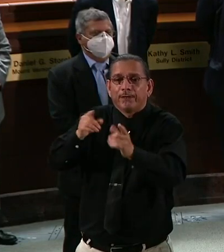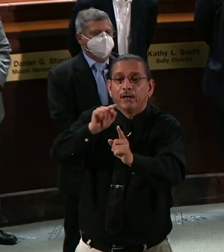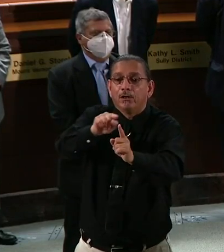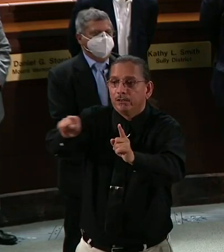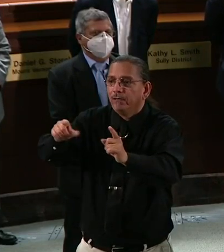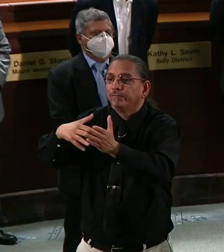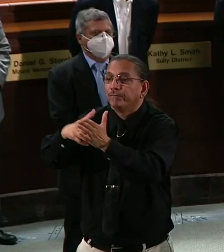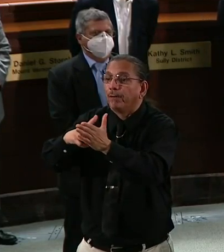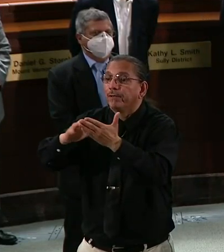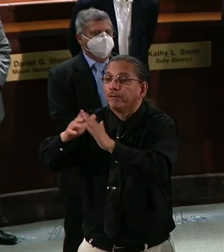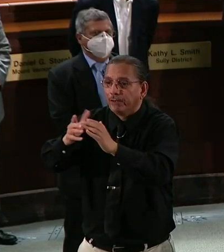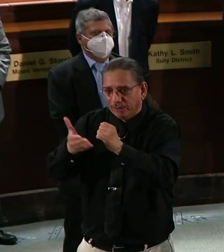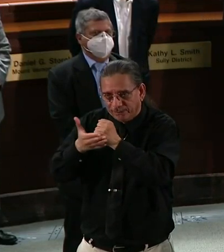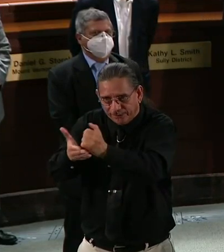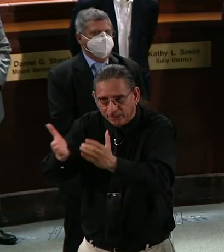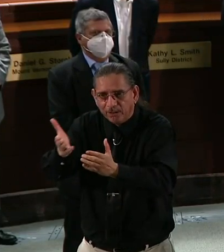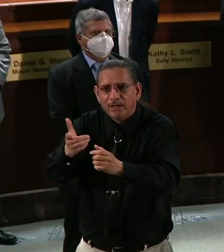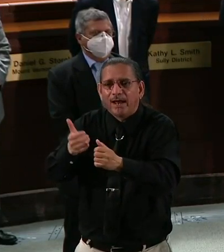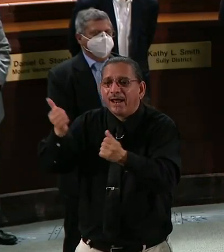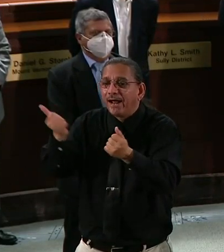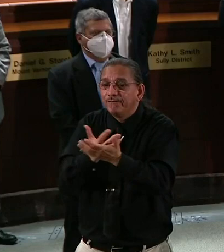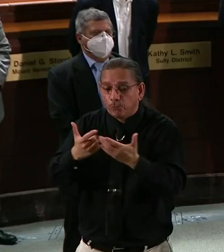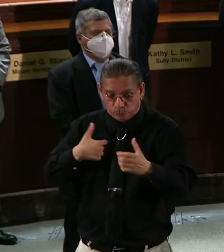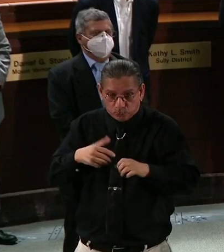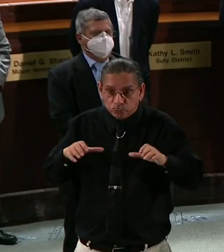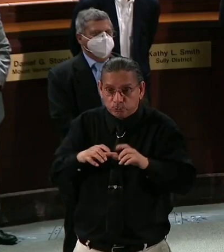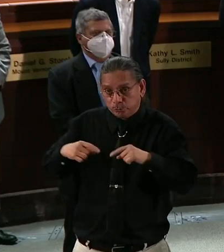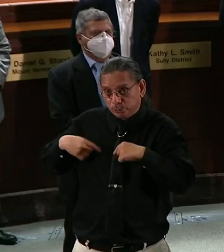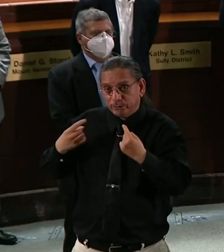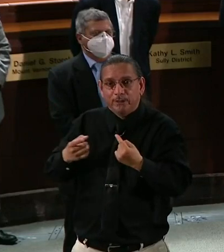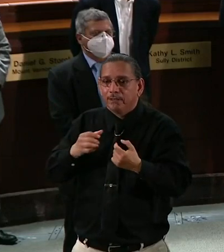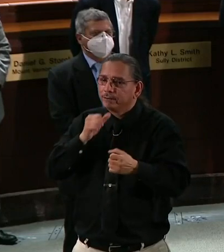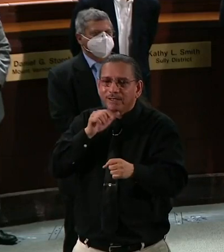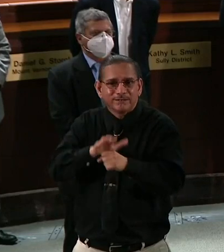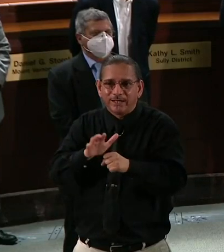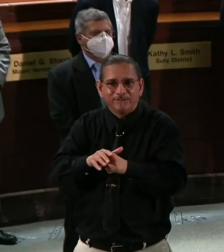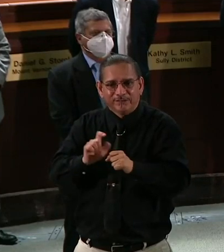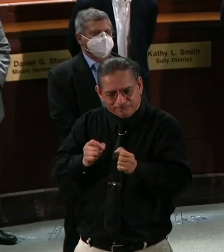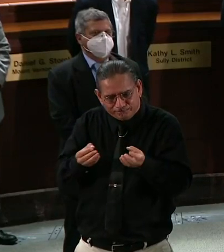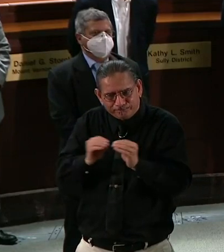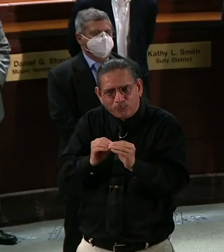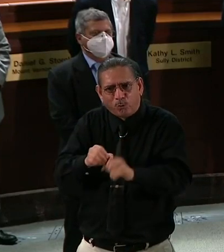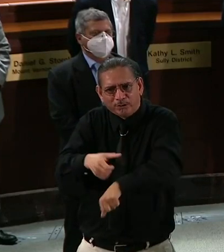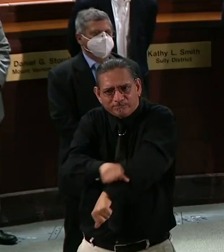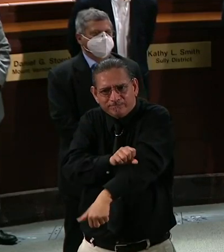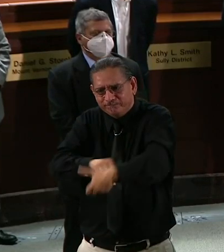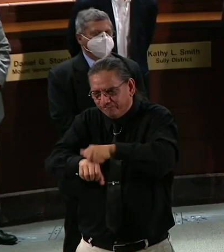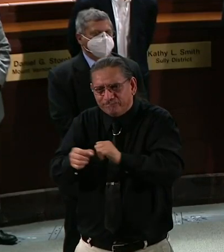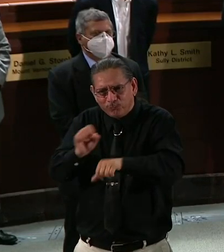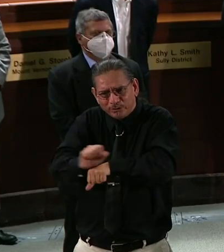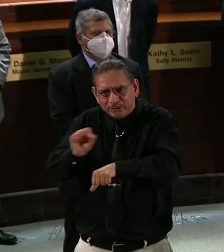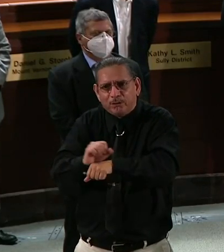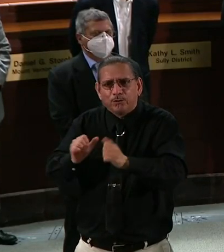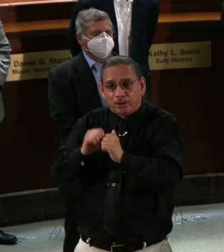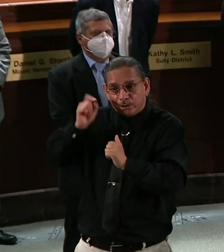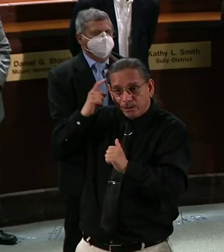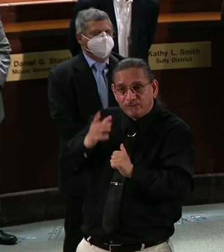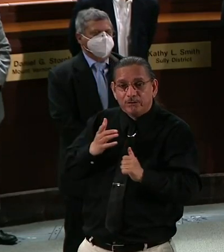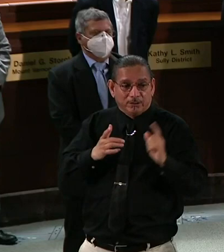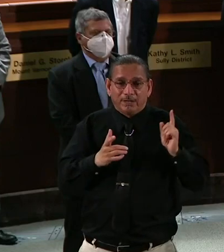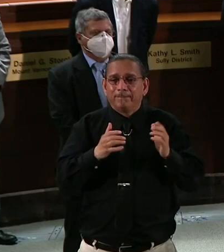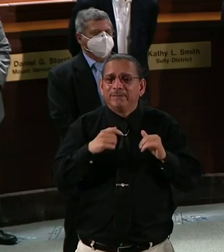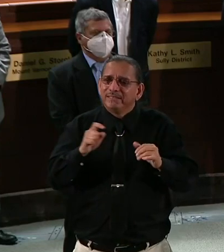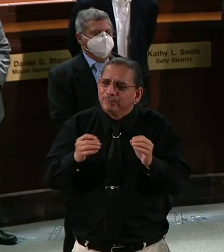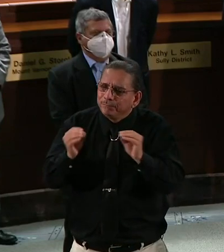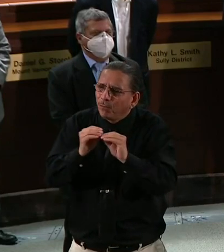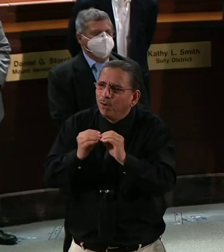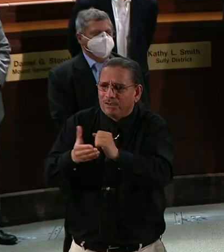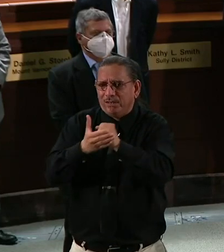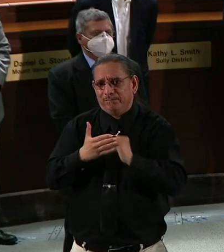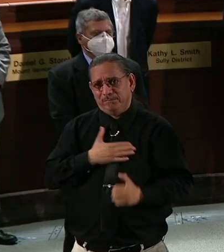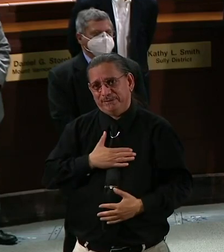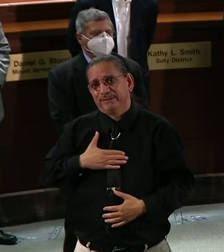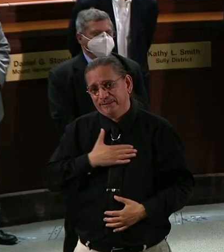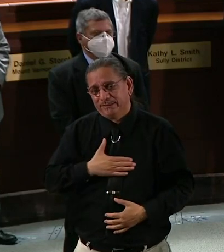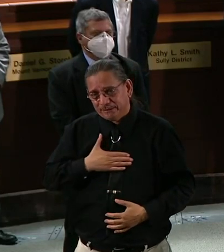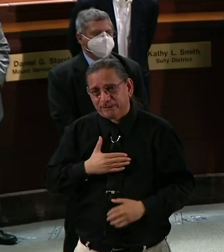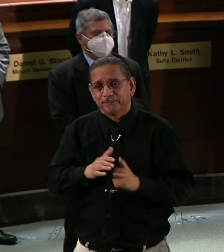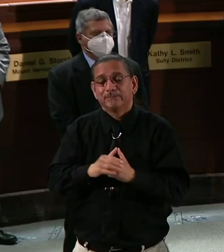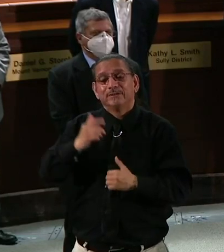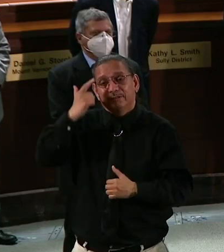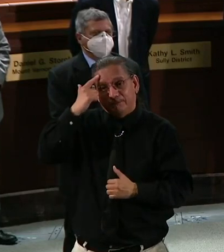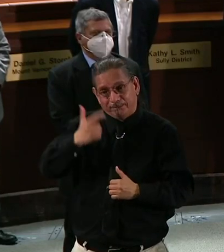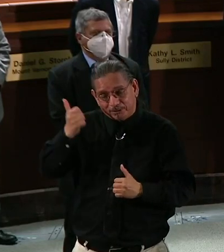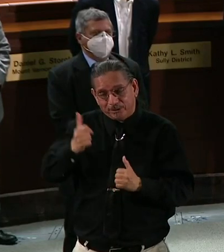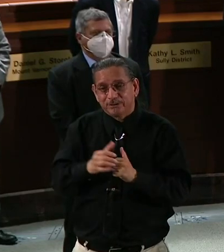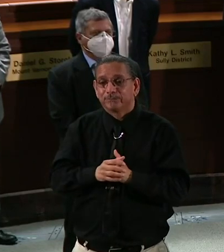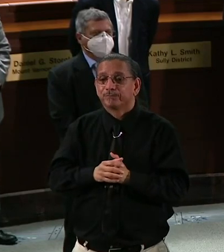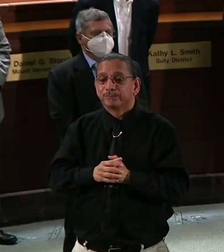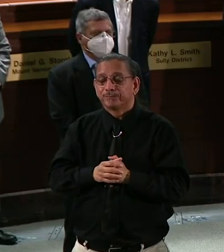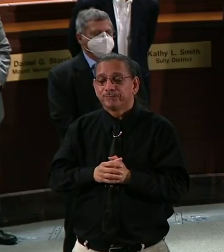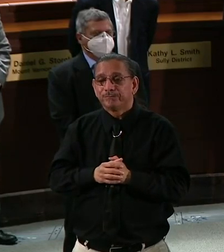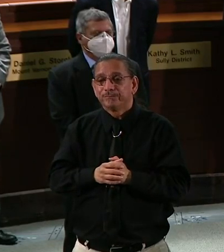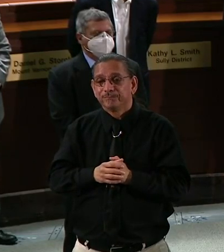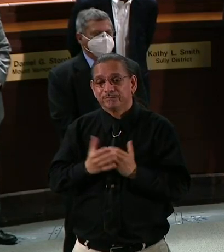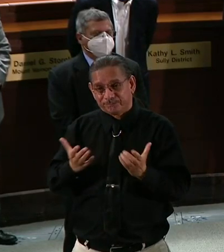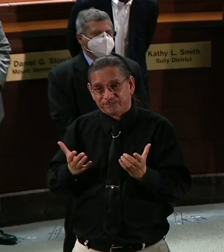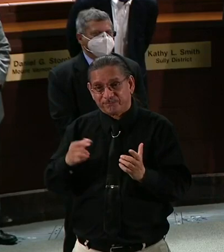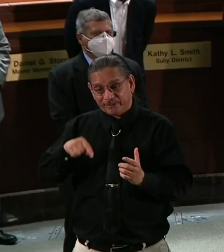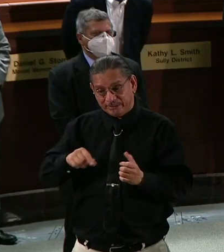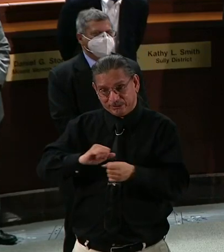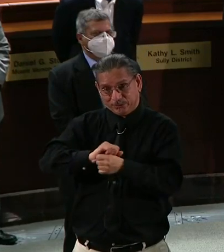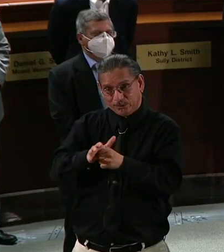MUST THAT I A LOT OF. WE SEE IN.